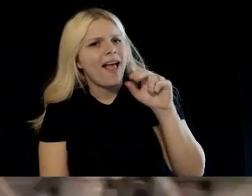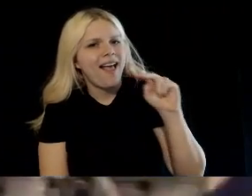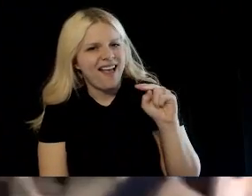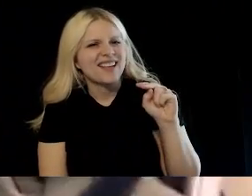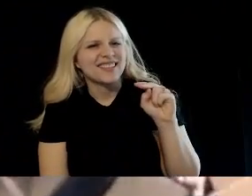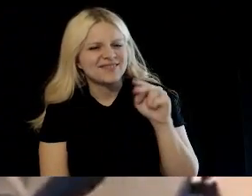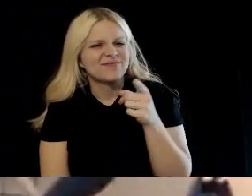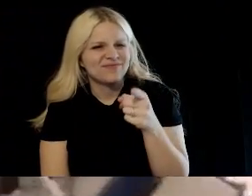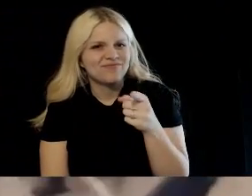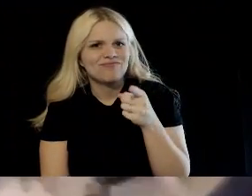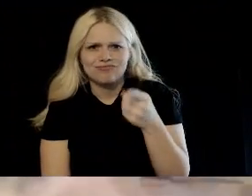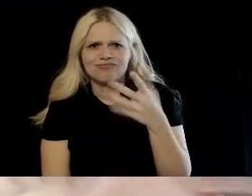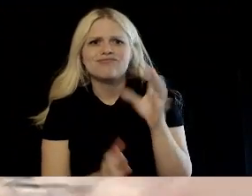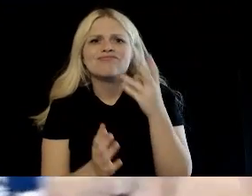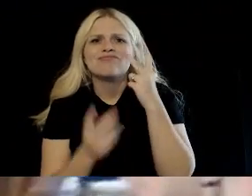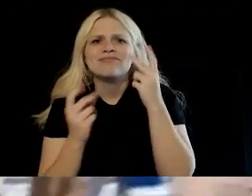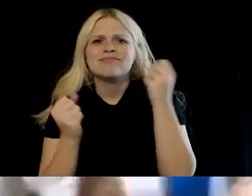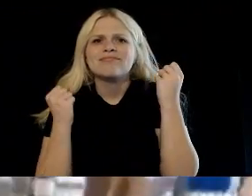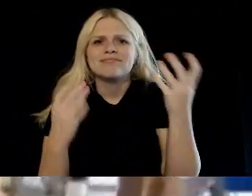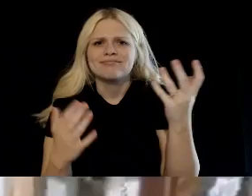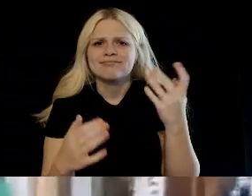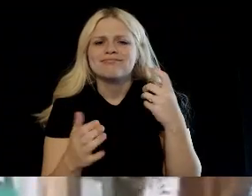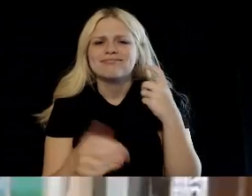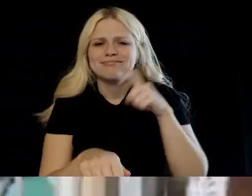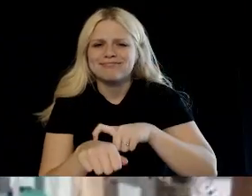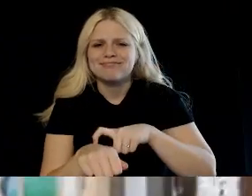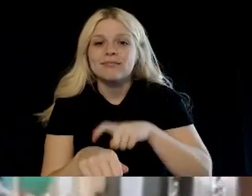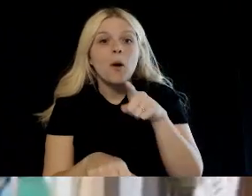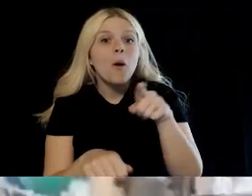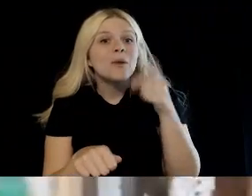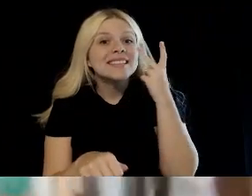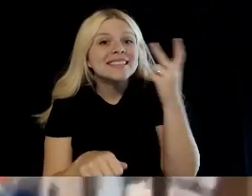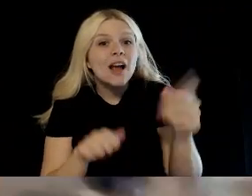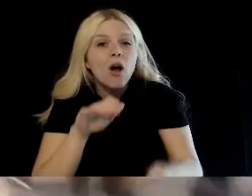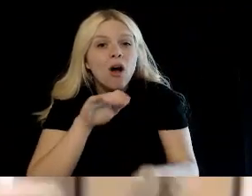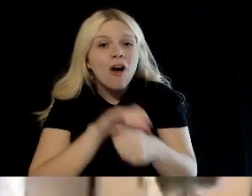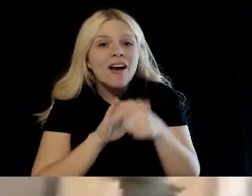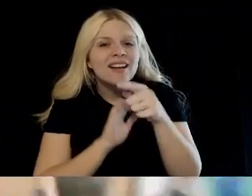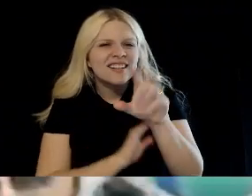Trip. Michelle, are we walk-- oh, and Crystal hiding behind the-- Crystal! Hiding behind